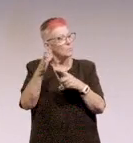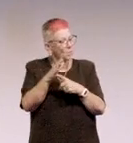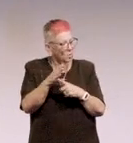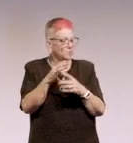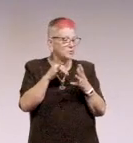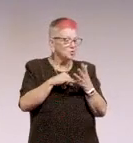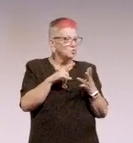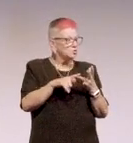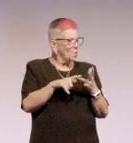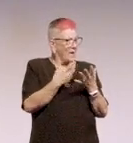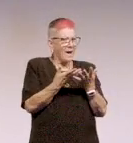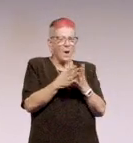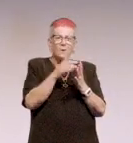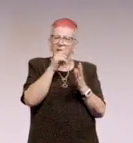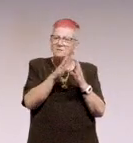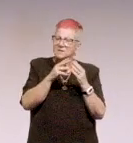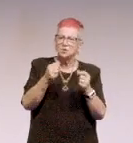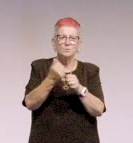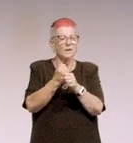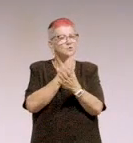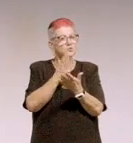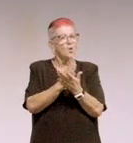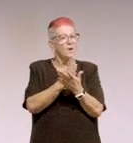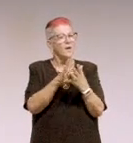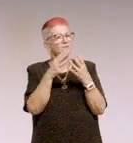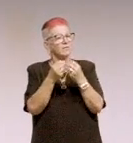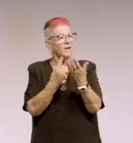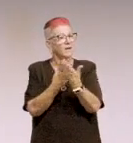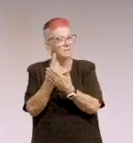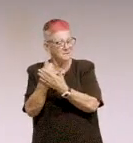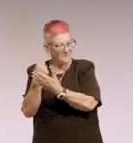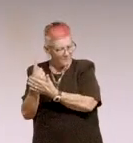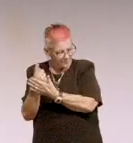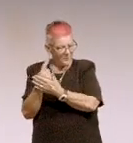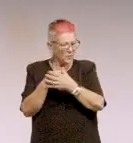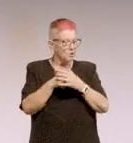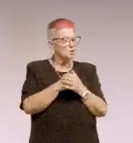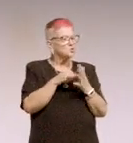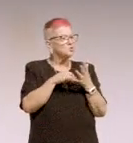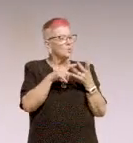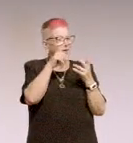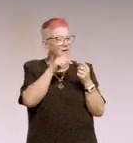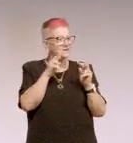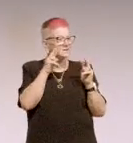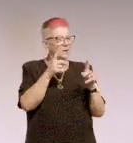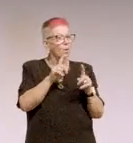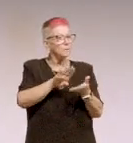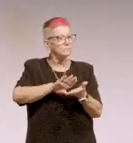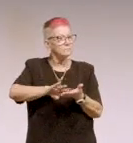We will see that what are the possible exclusions, and when we